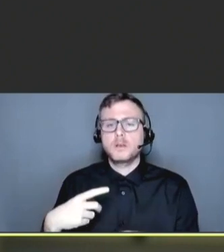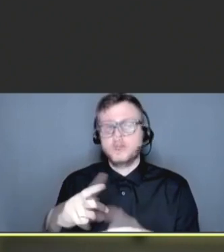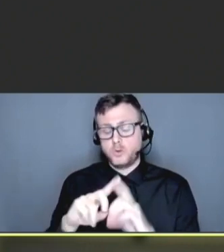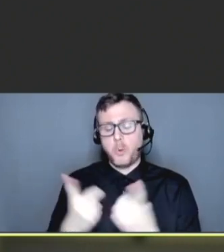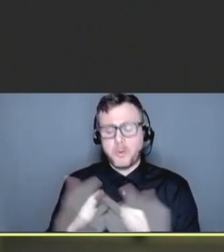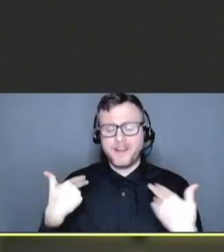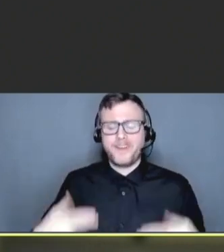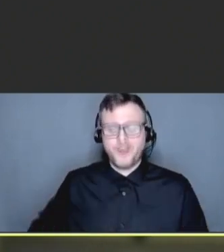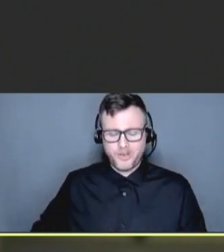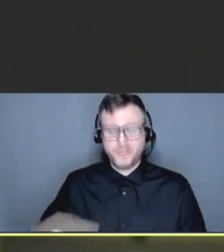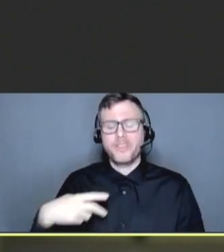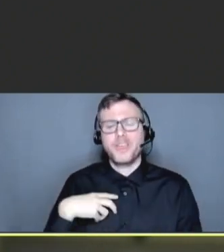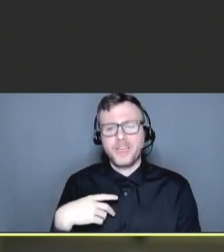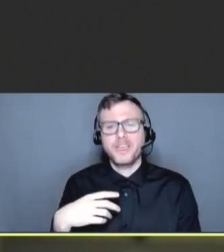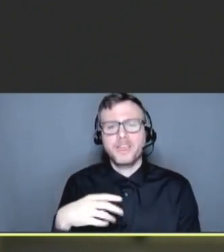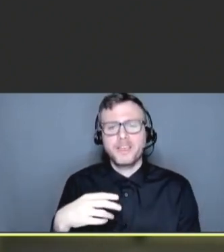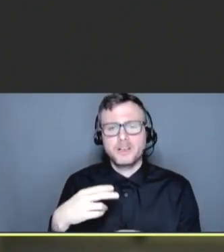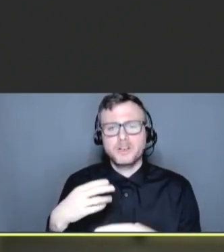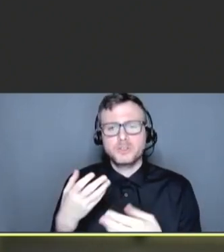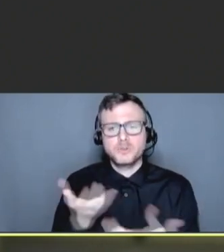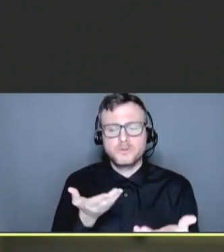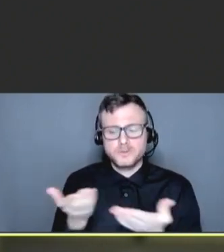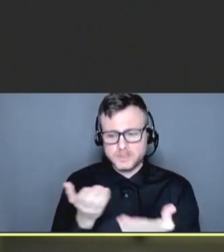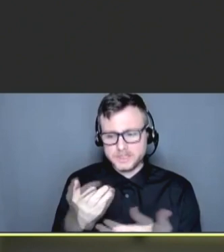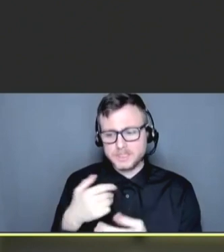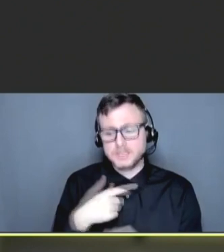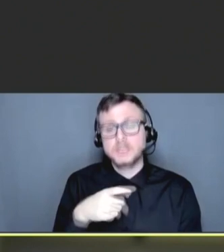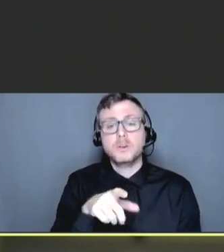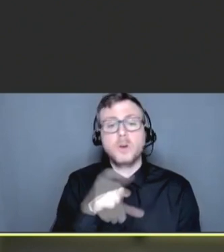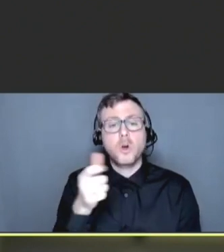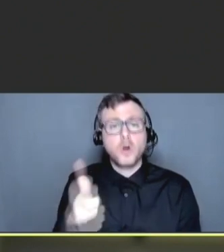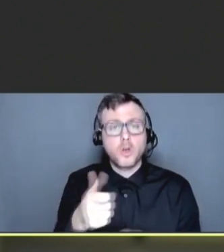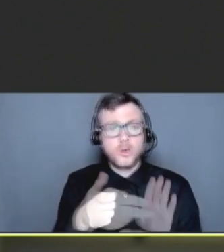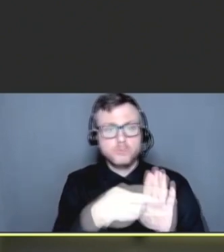manufacturers, services, companies, or trademarks does not constitute an